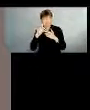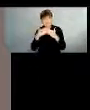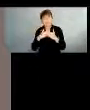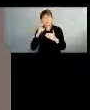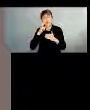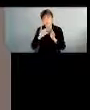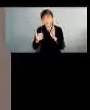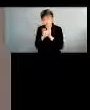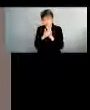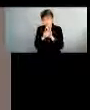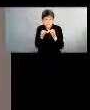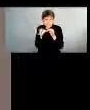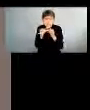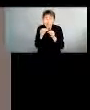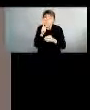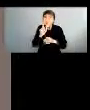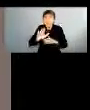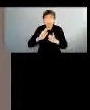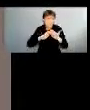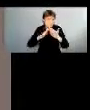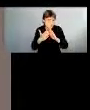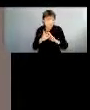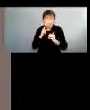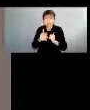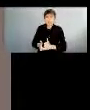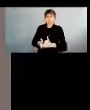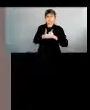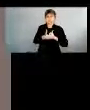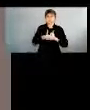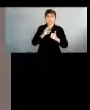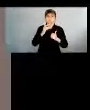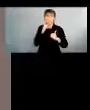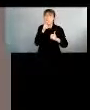will allow you to better understand what it means to have an impactful relationship with